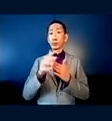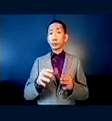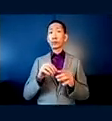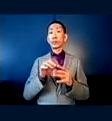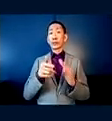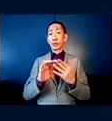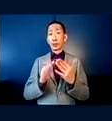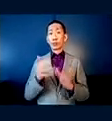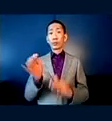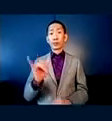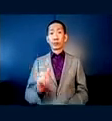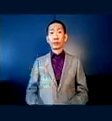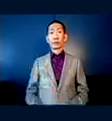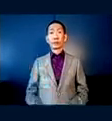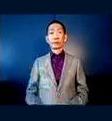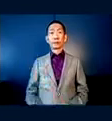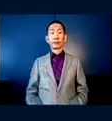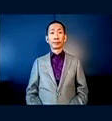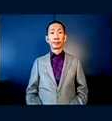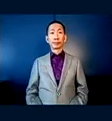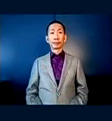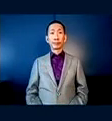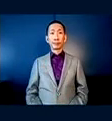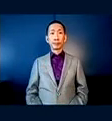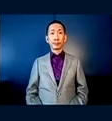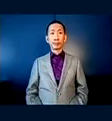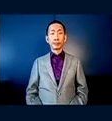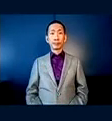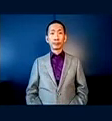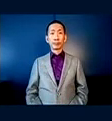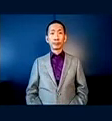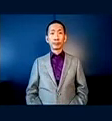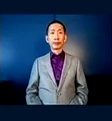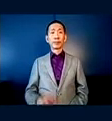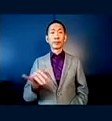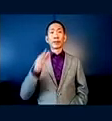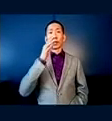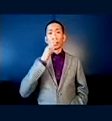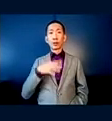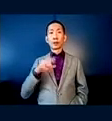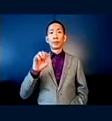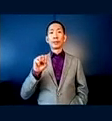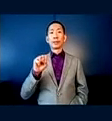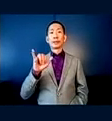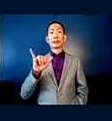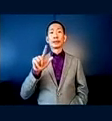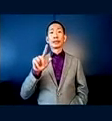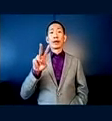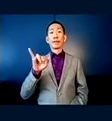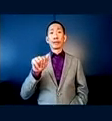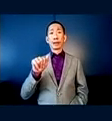CASES LEADERS OF THOSE COMMUNITIES. NEXT SLIDE. AND THIS WOMAN SYLVIA DAVIS